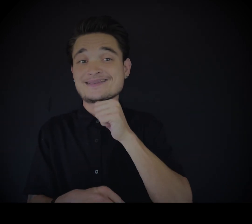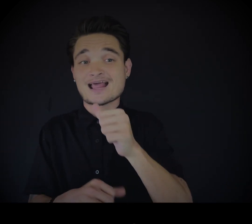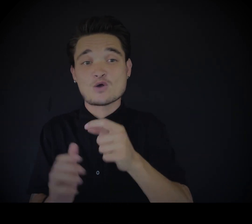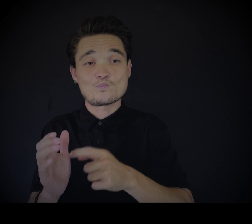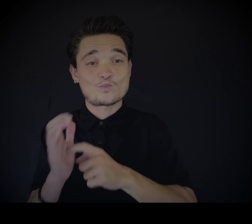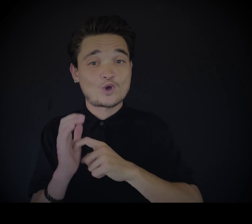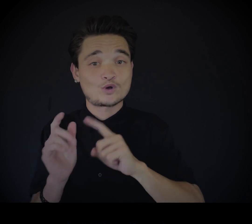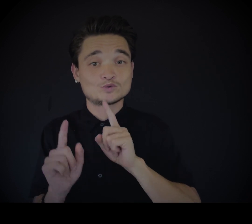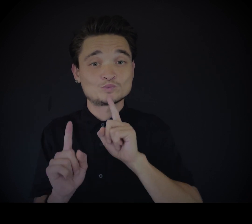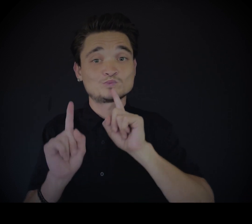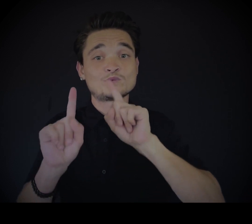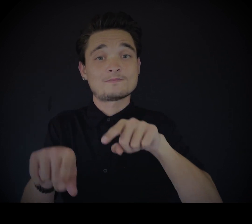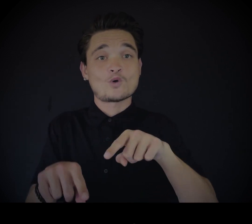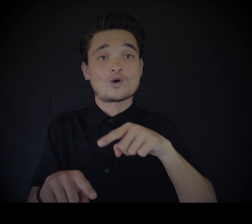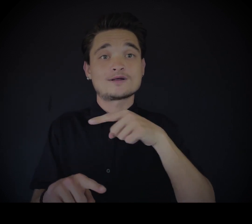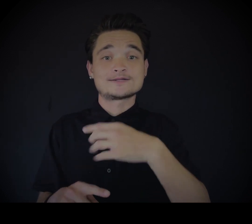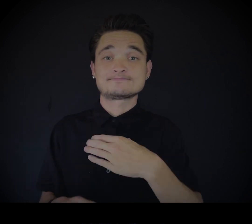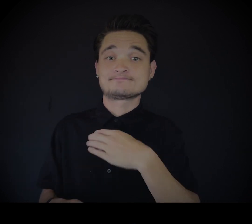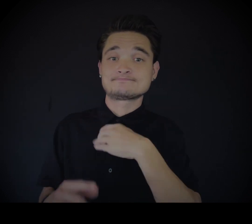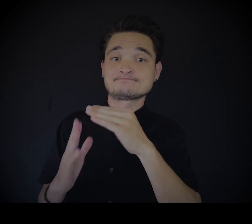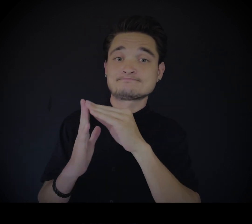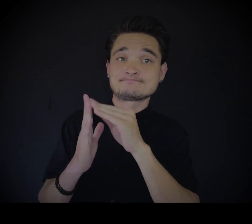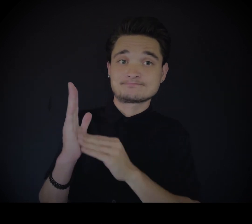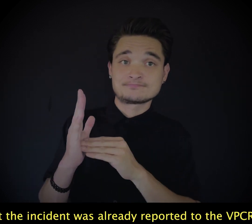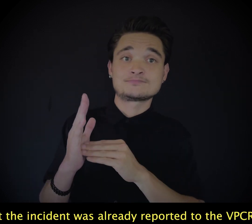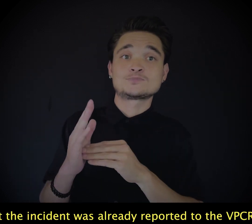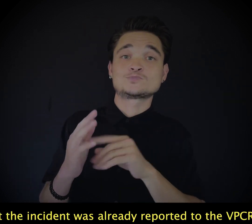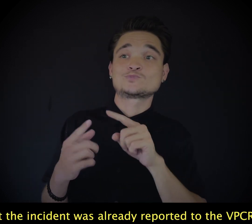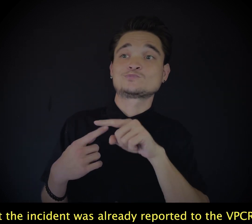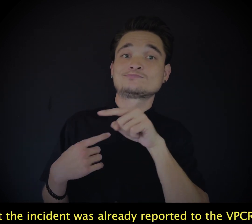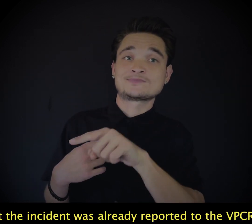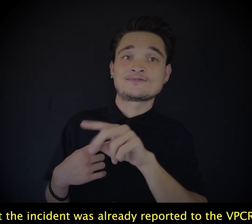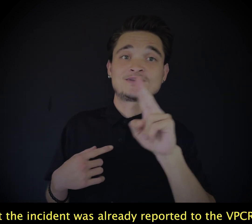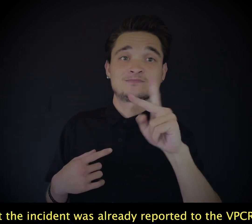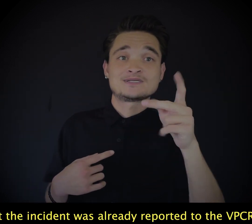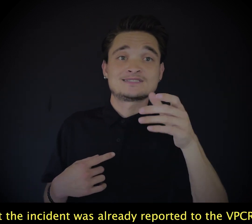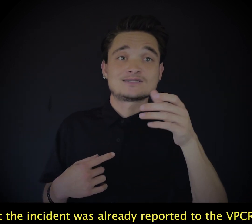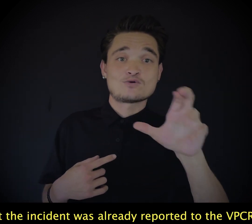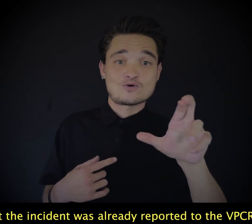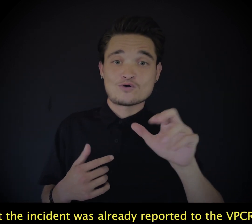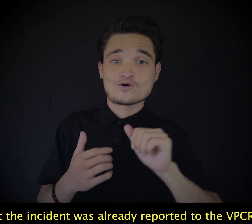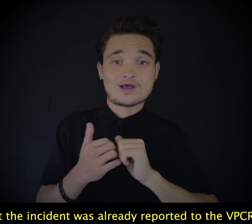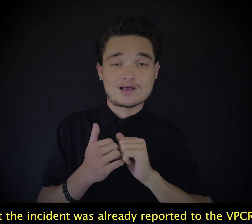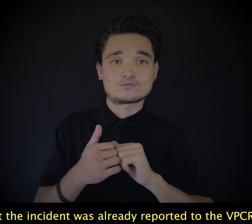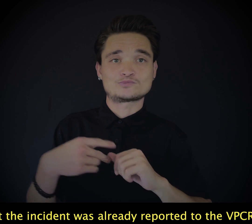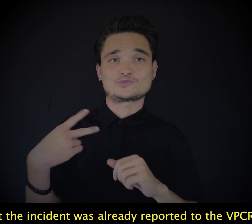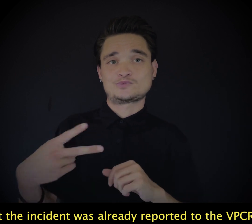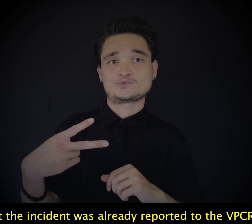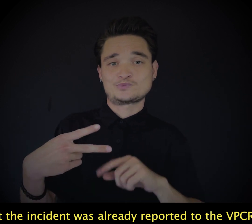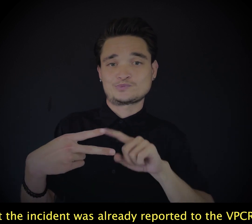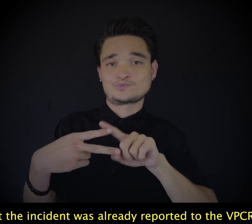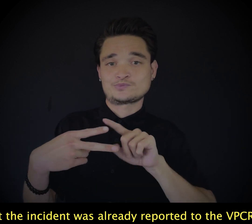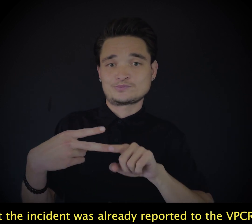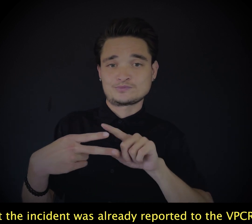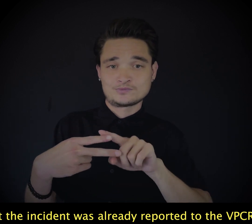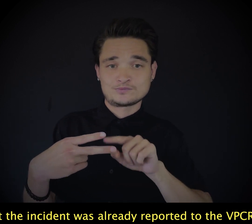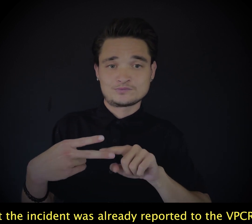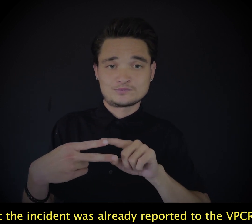to the VPCR is if you know that the incident was already reported to the VPCR, and you know that you were named